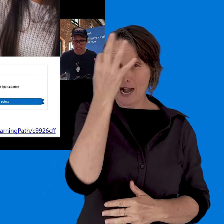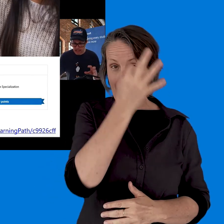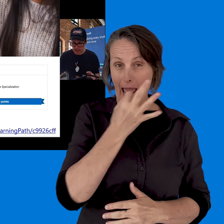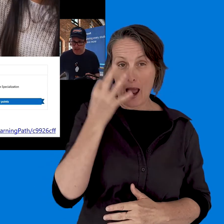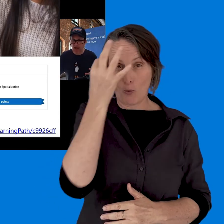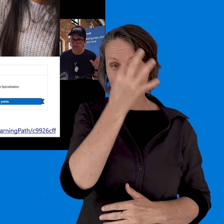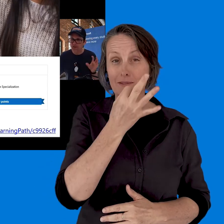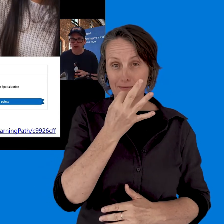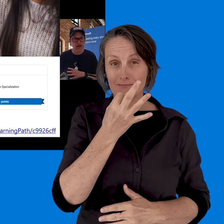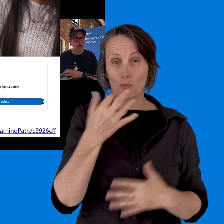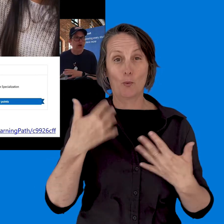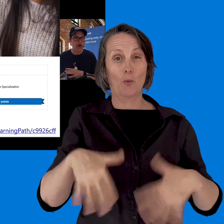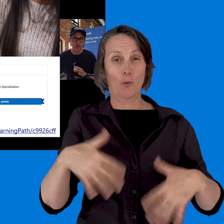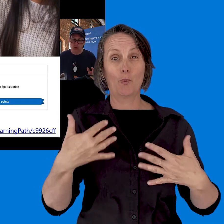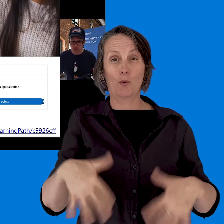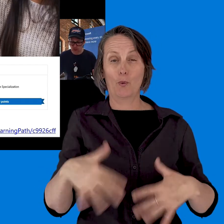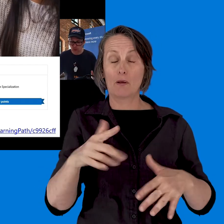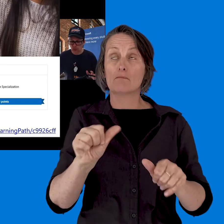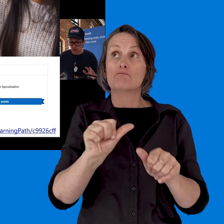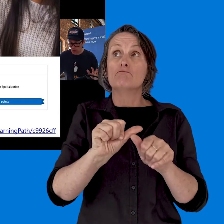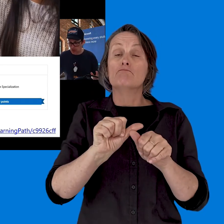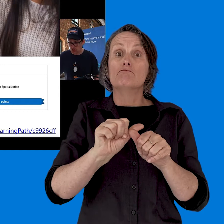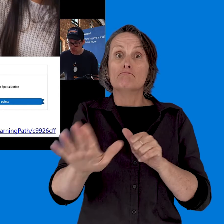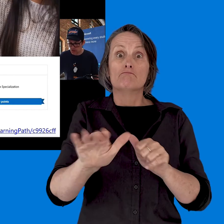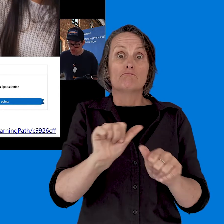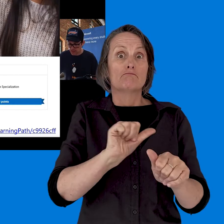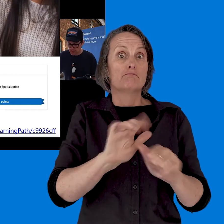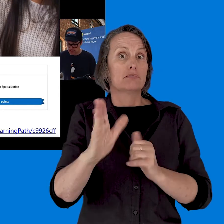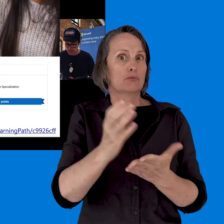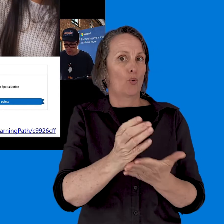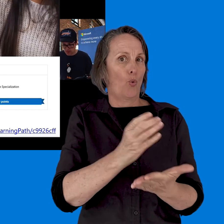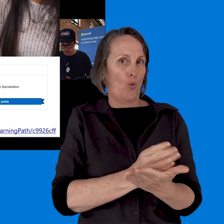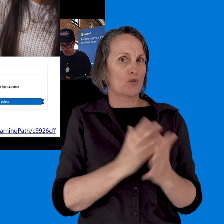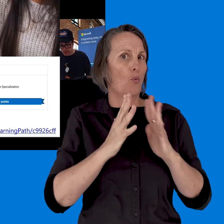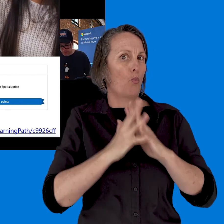Get in there. Find that one. I promise you, it'll knock your socks off. It's absolutely brilliant.